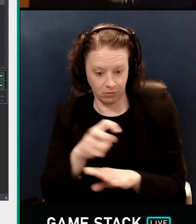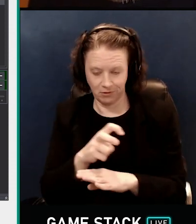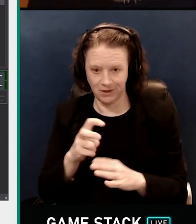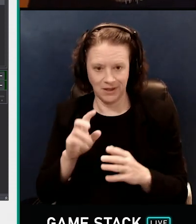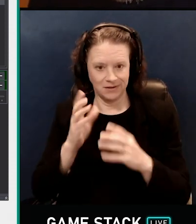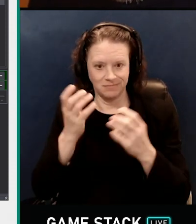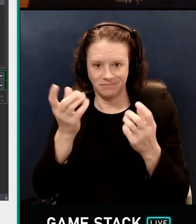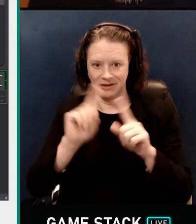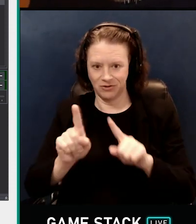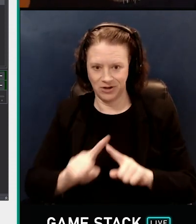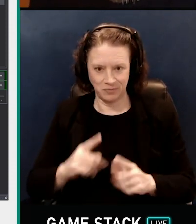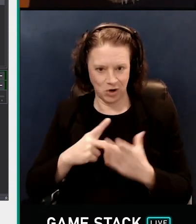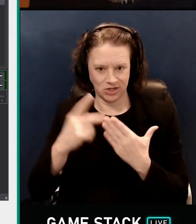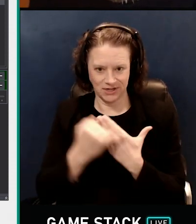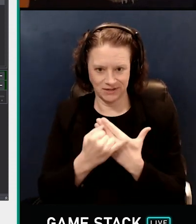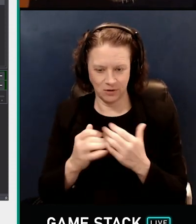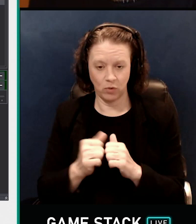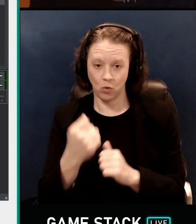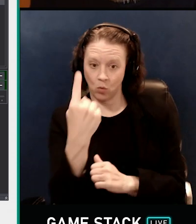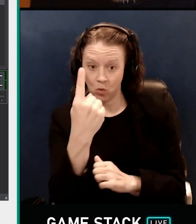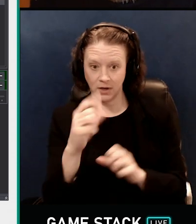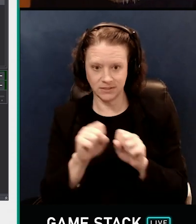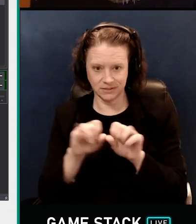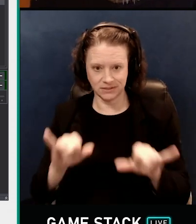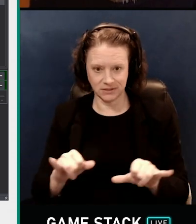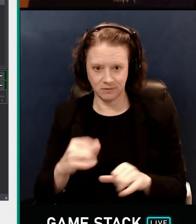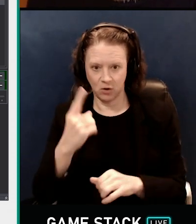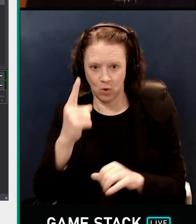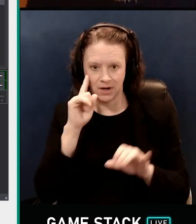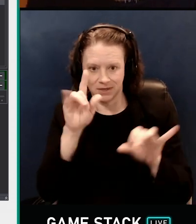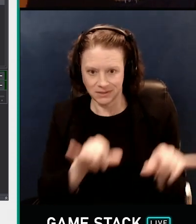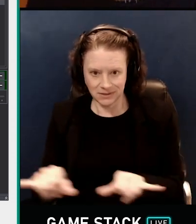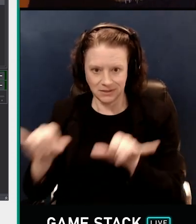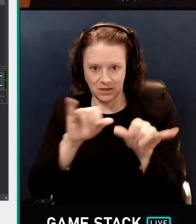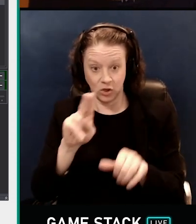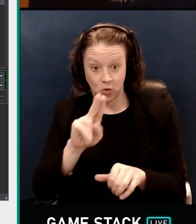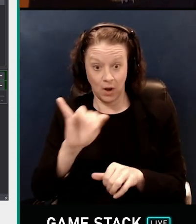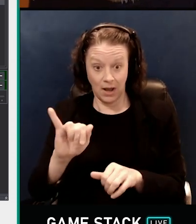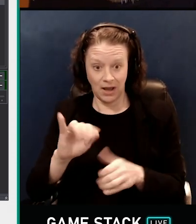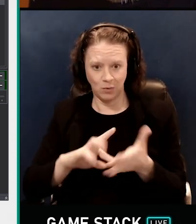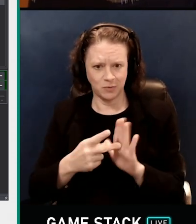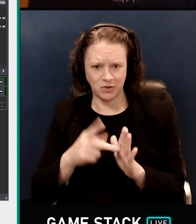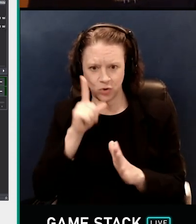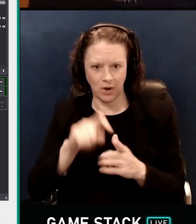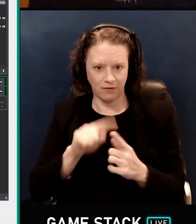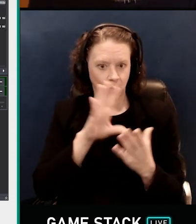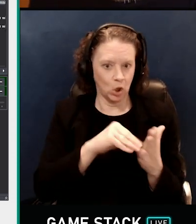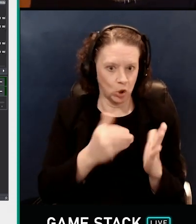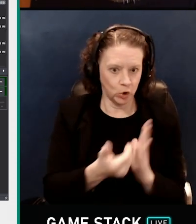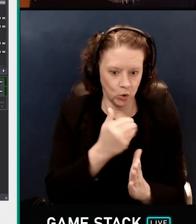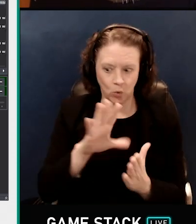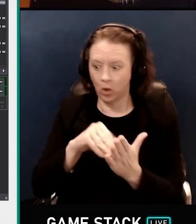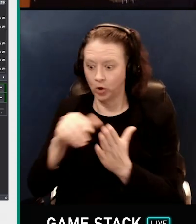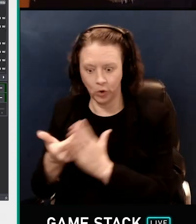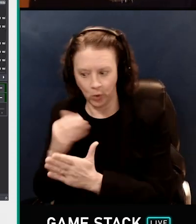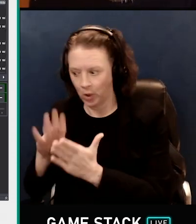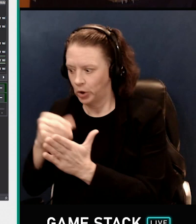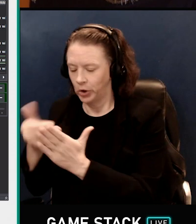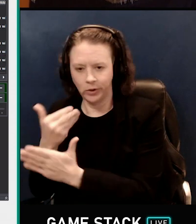A single common UI that there is no learning curve, they're able to swap between project, they see that it's on Bob Brain.